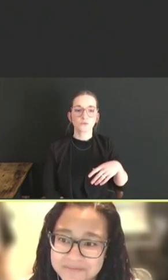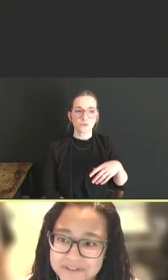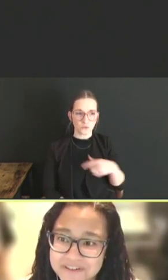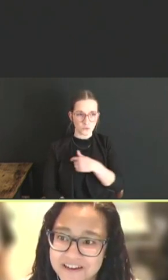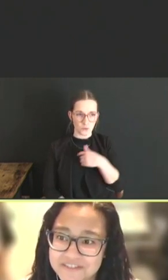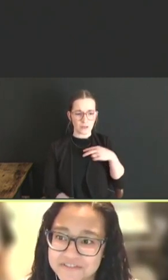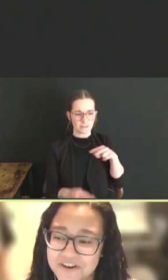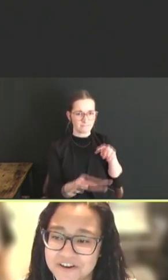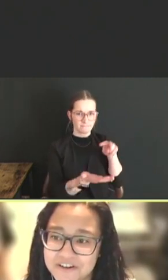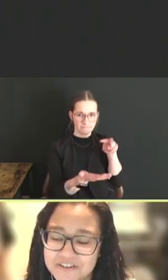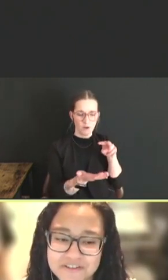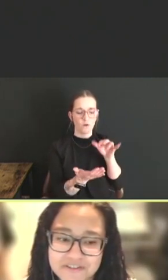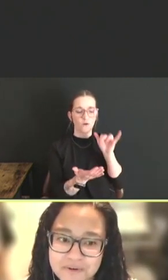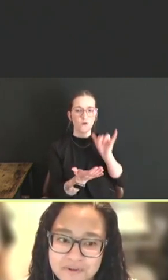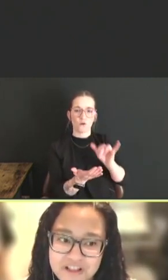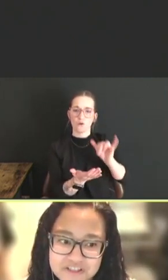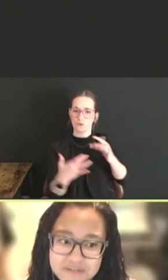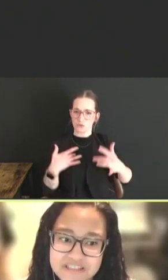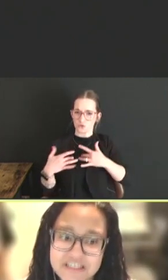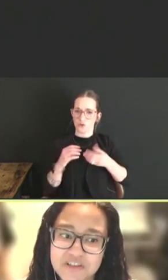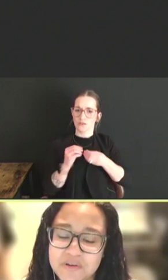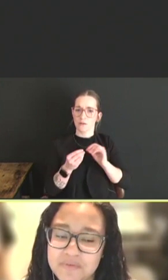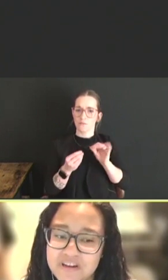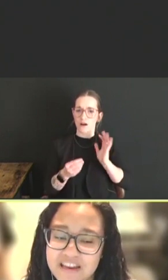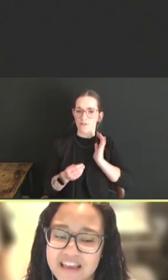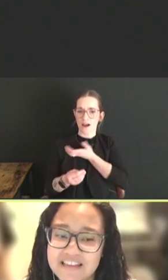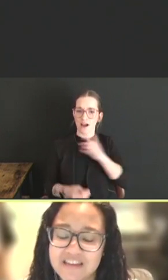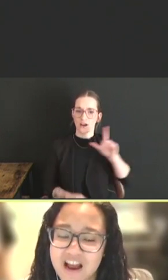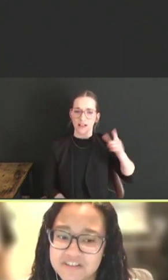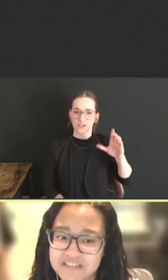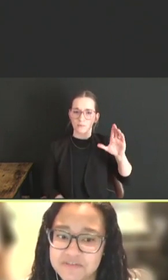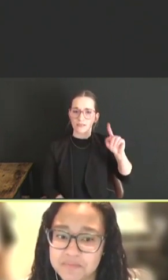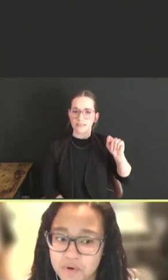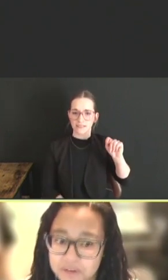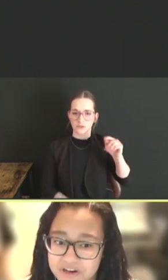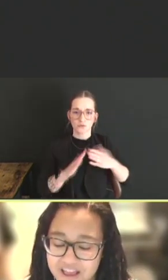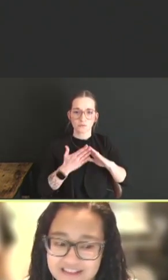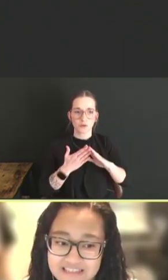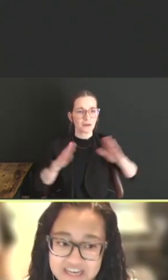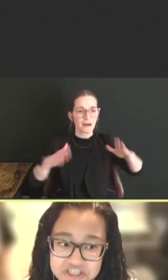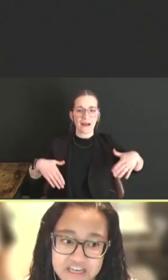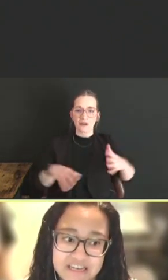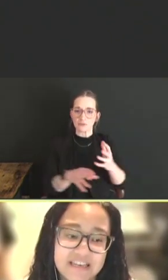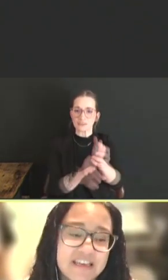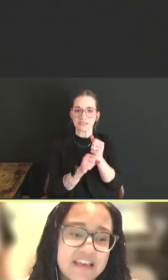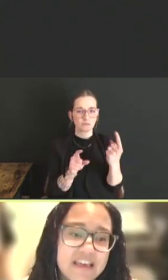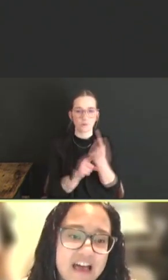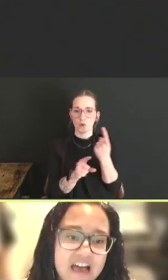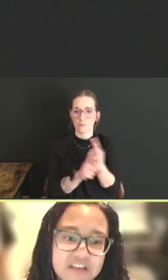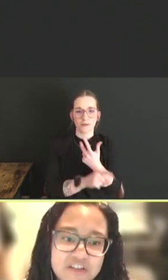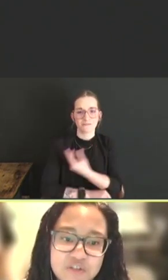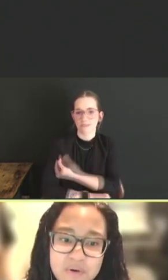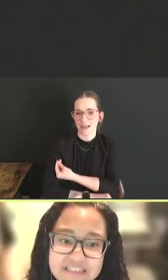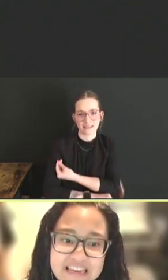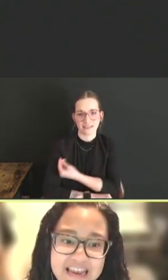number of our local LGBTQ community has not received appropriate vaccination. In 2018,